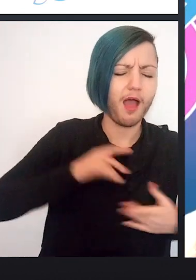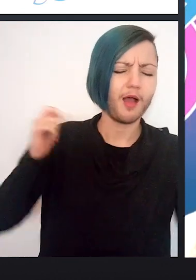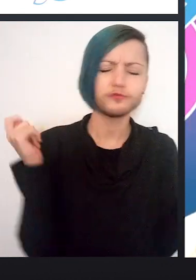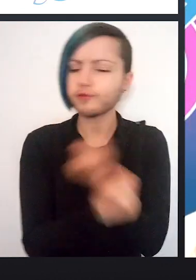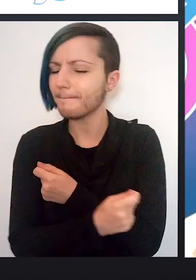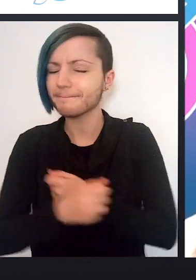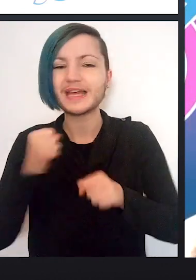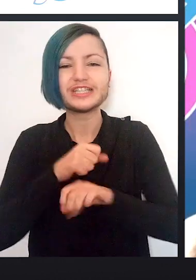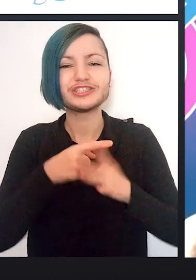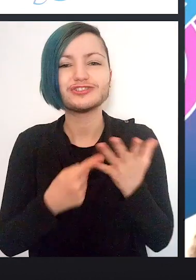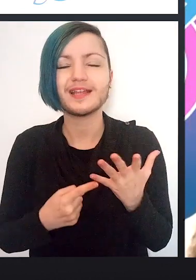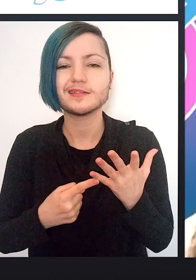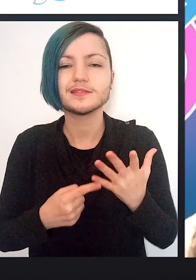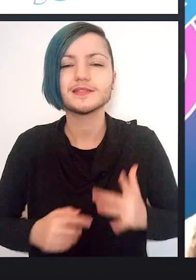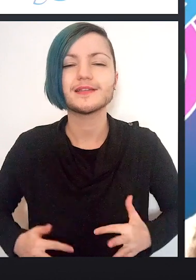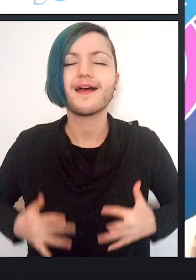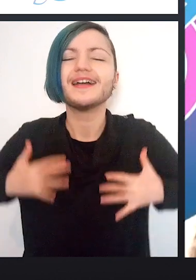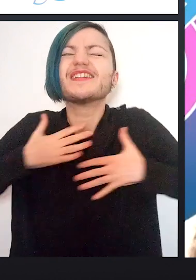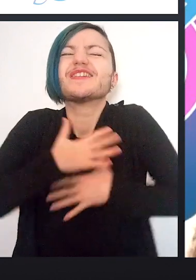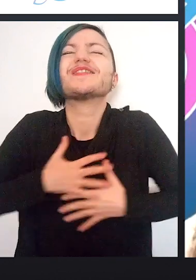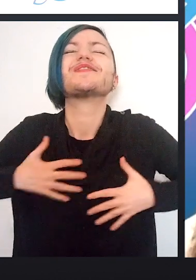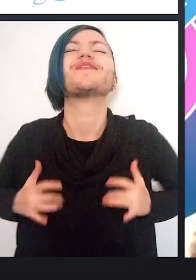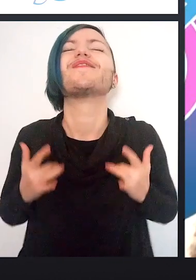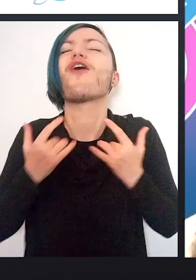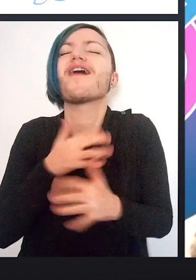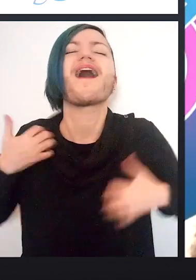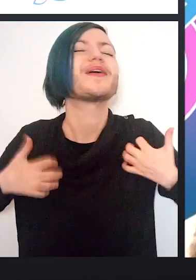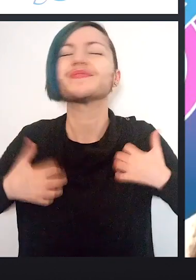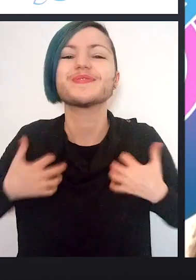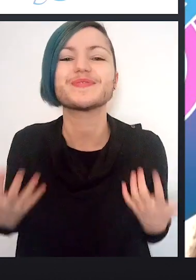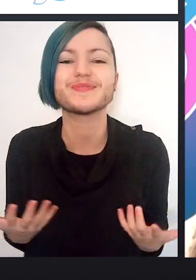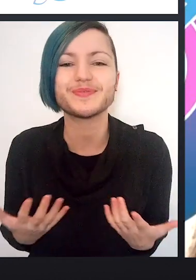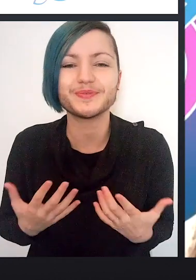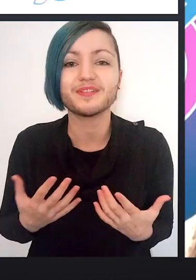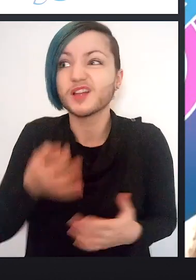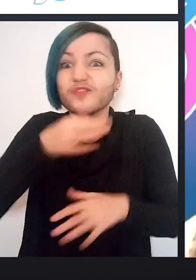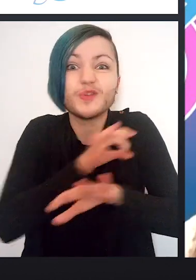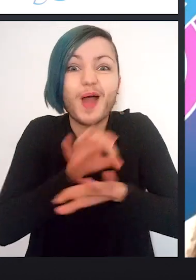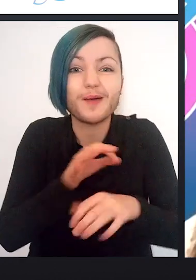Yes, well modern anaesthetics are pretty good in terms of helping you feel quite high but we